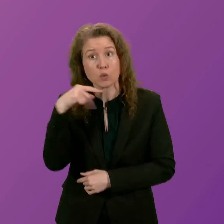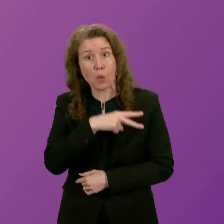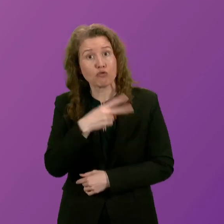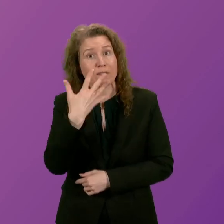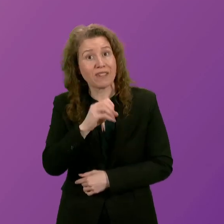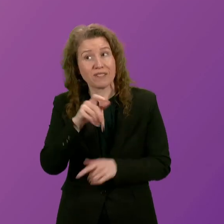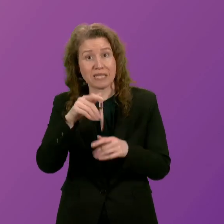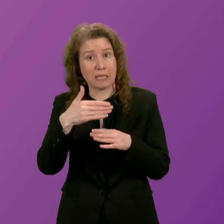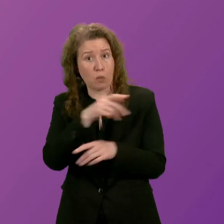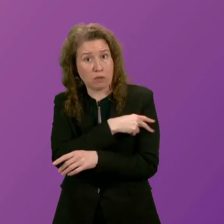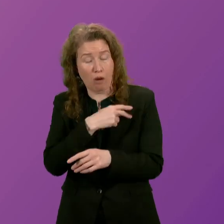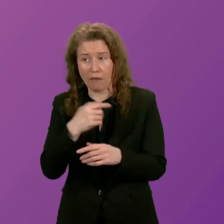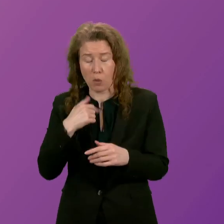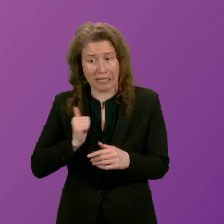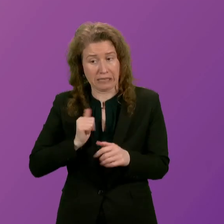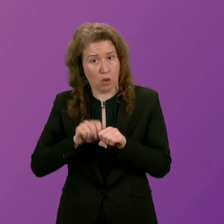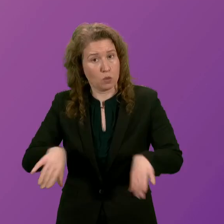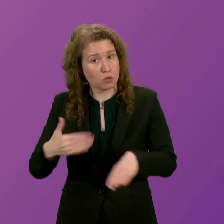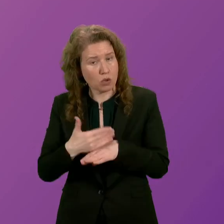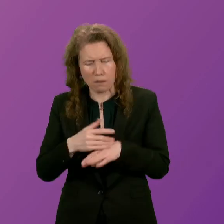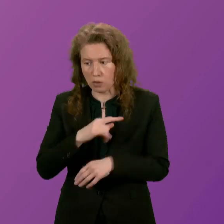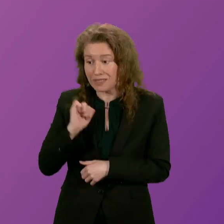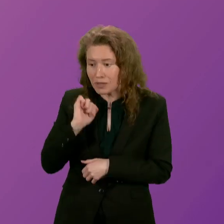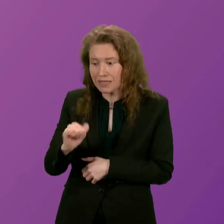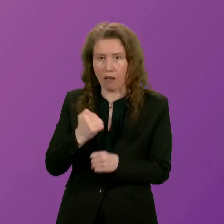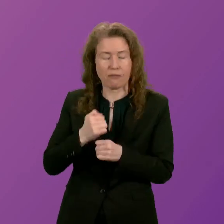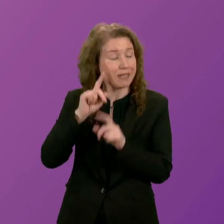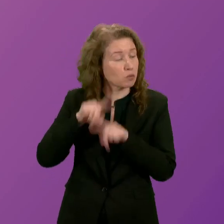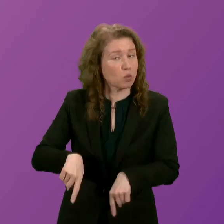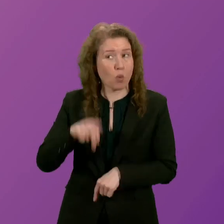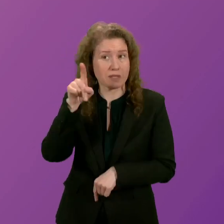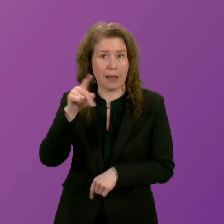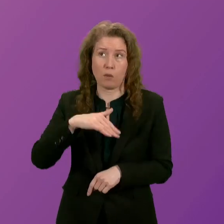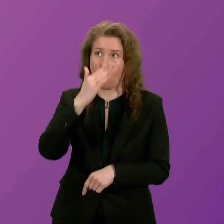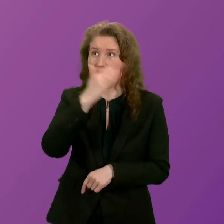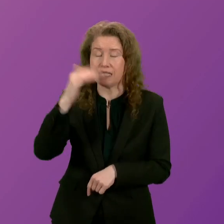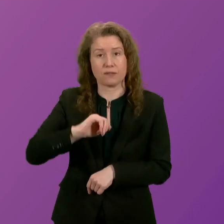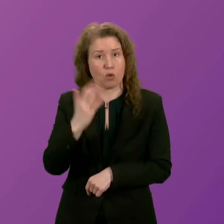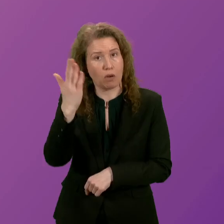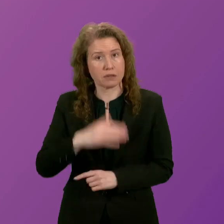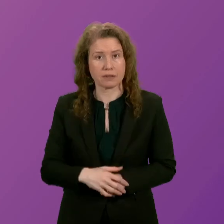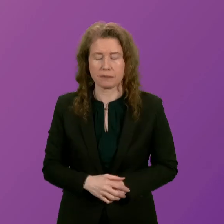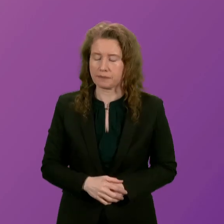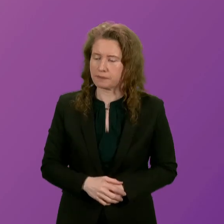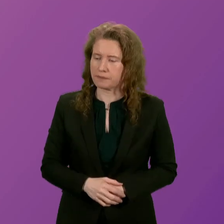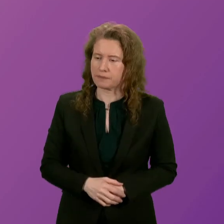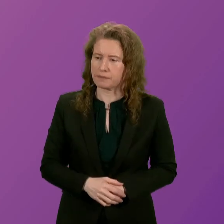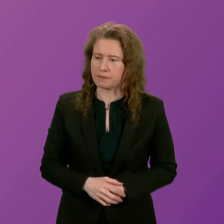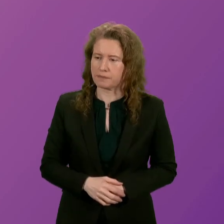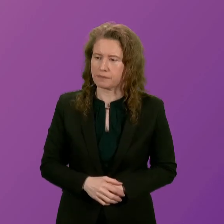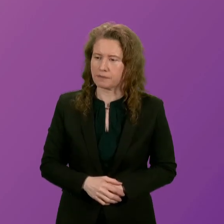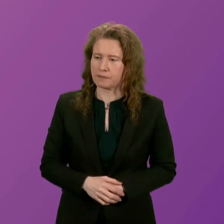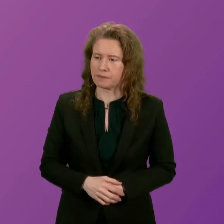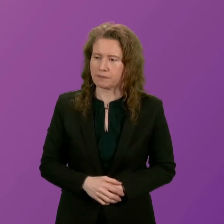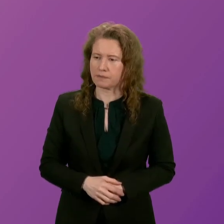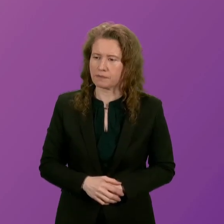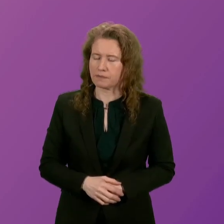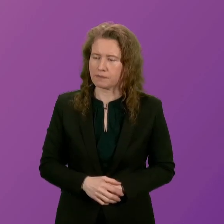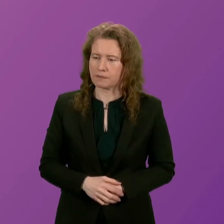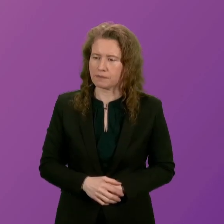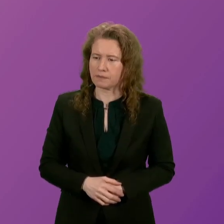who are set to lose their livelihoods as his Government turns its back on the north-east?